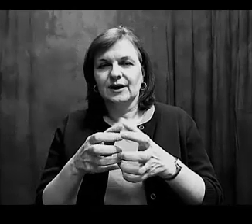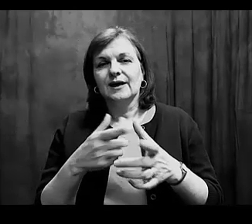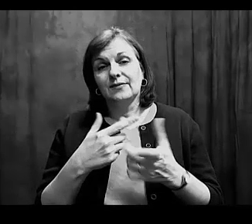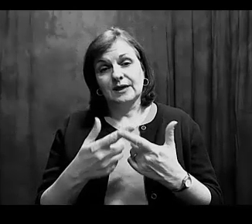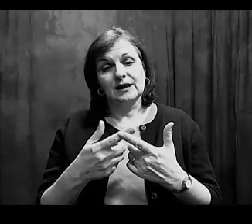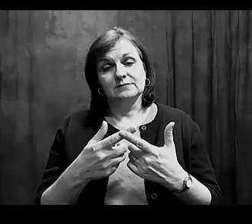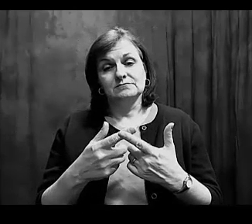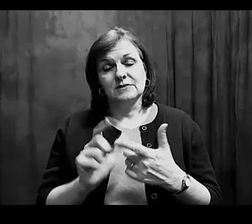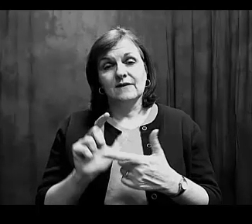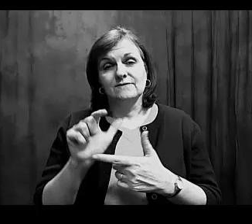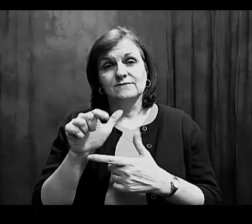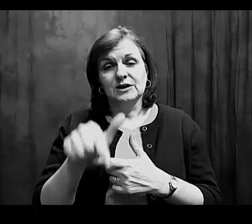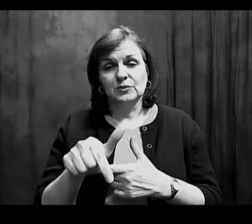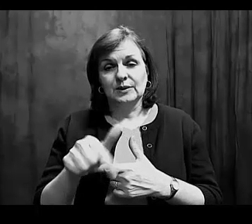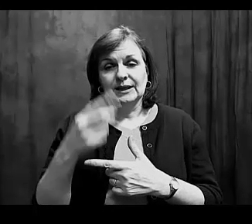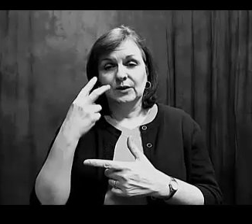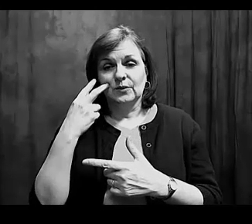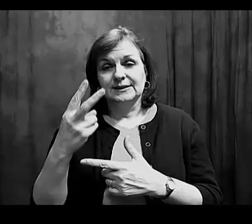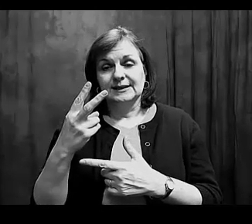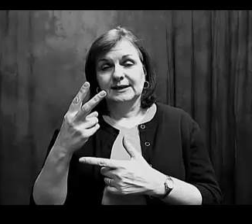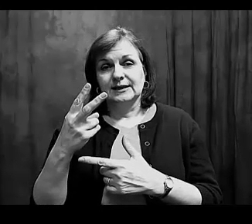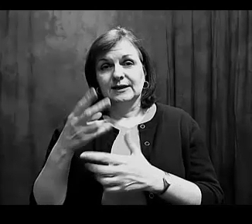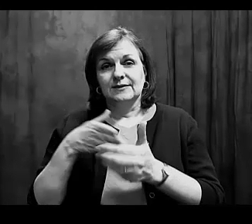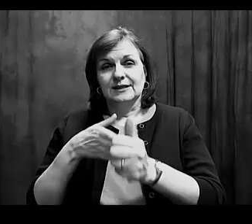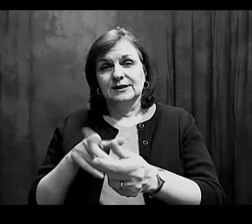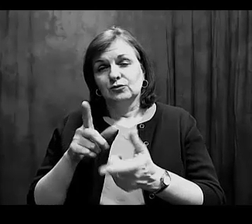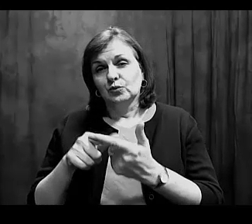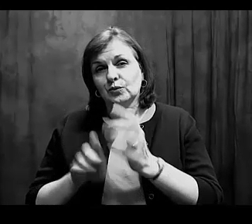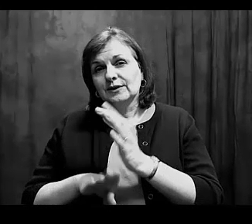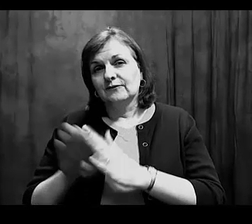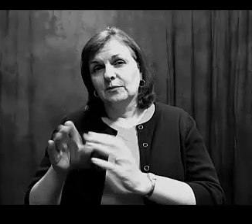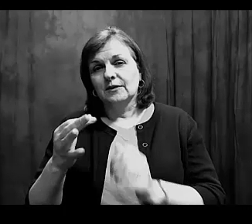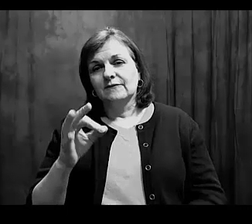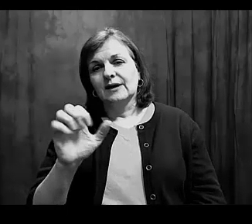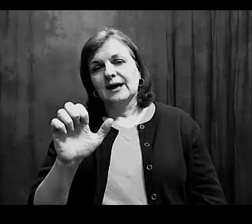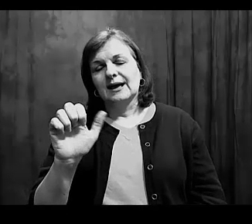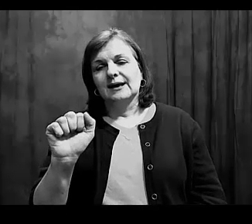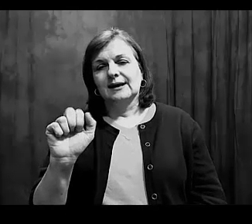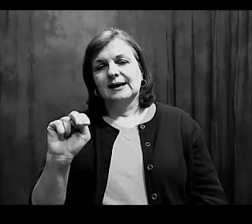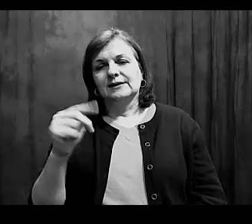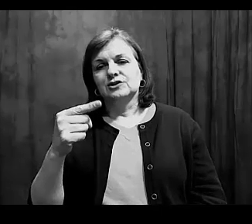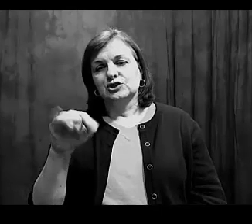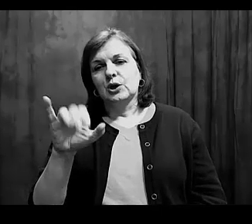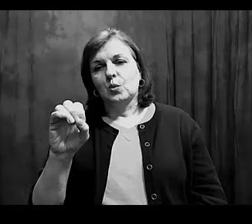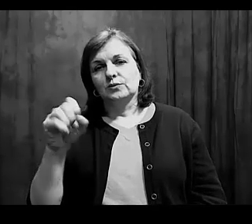look at the development of angiosperms or flowering plants